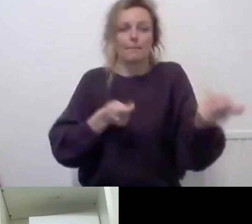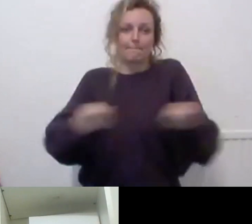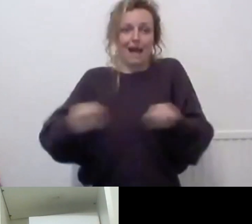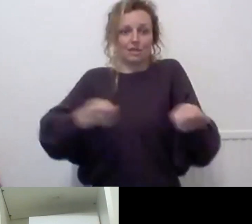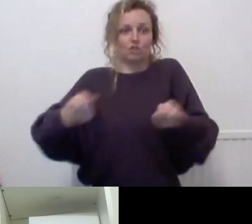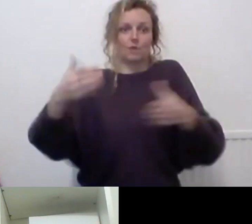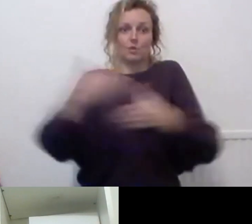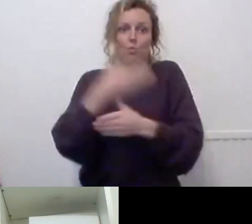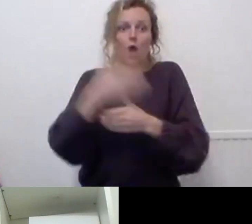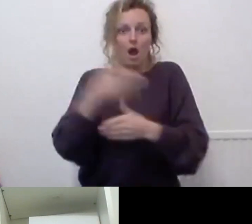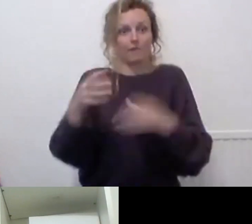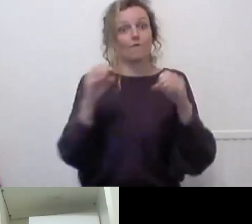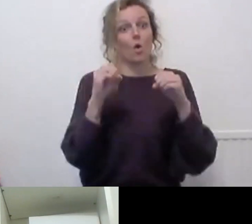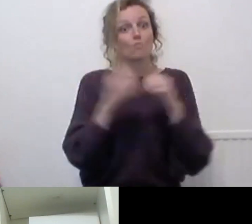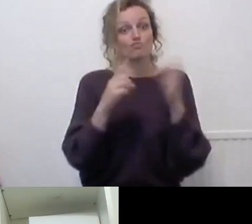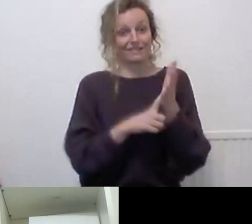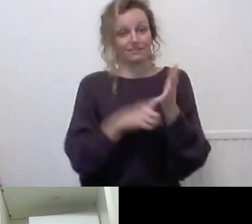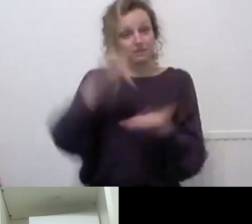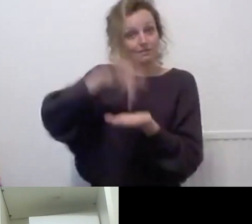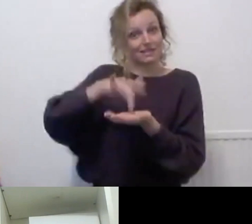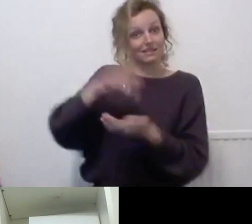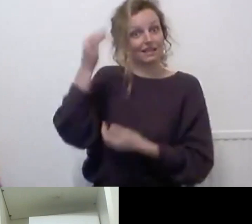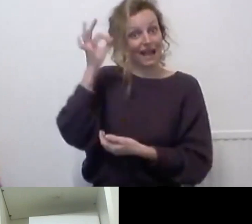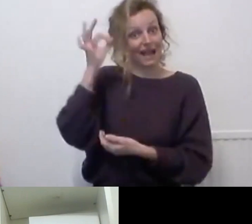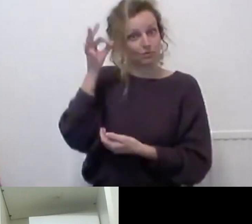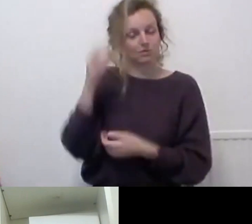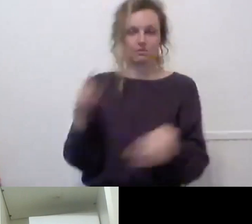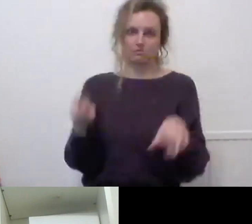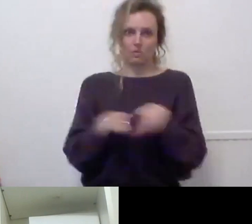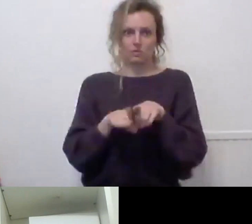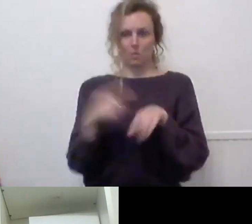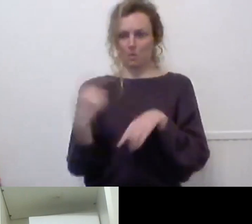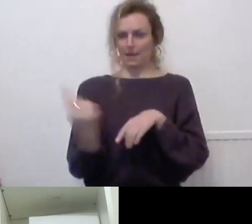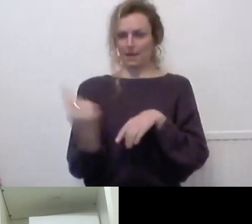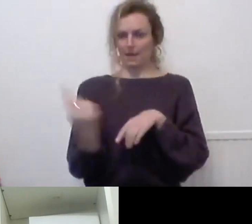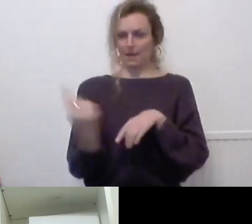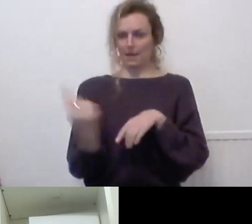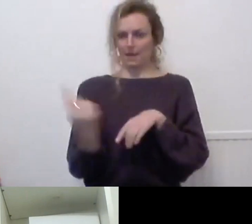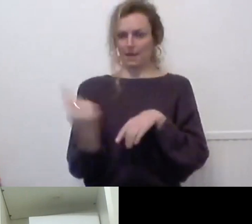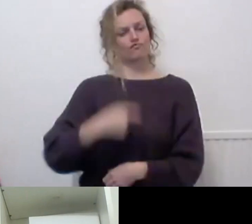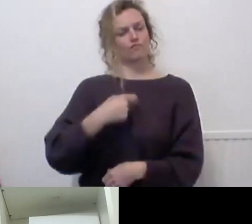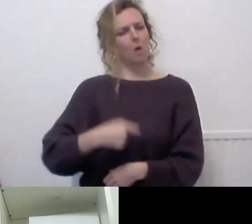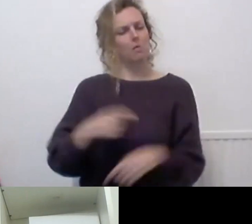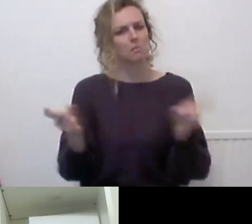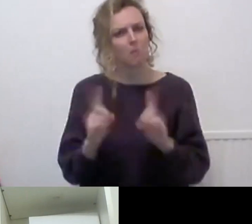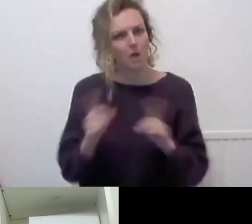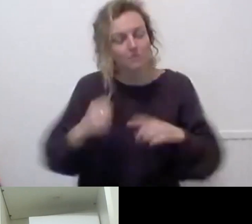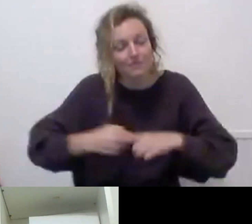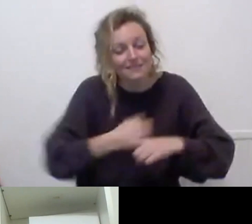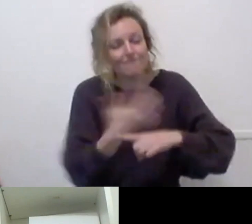City Council and Mohammed's role is to develop and oversee the outbreak management efforts